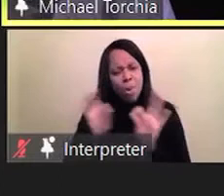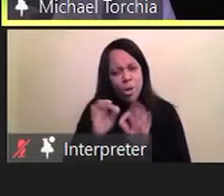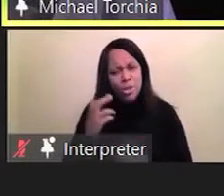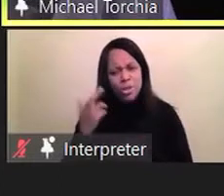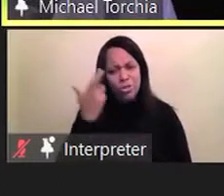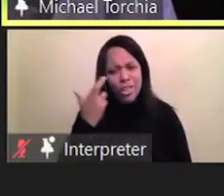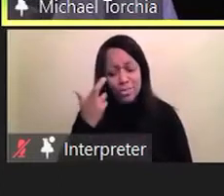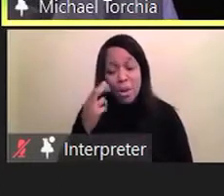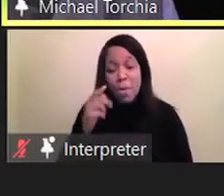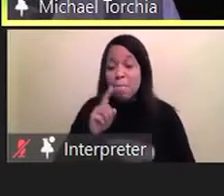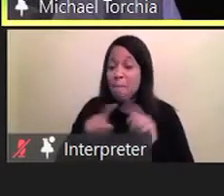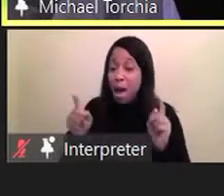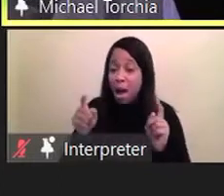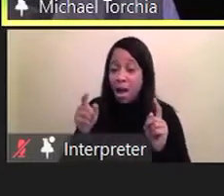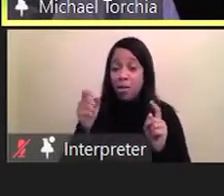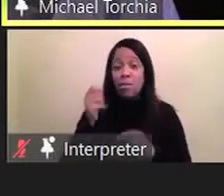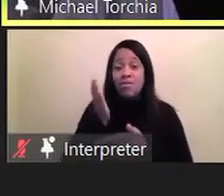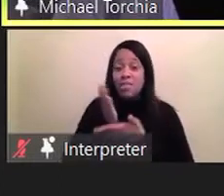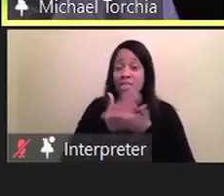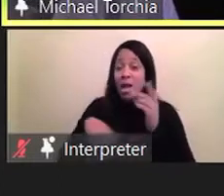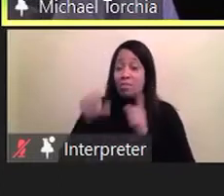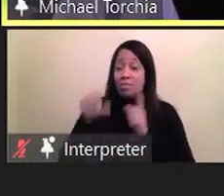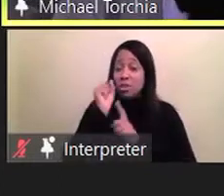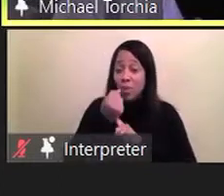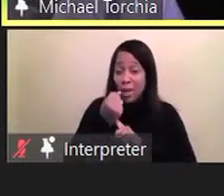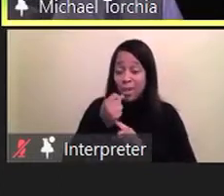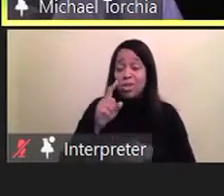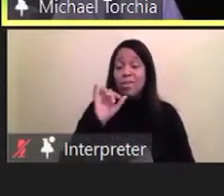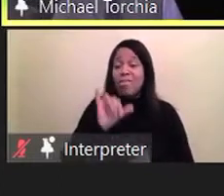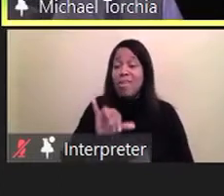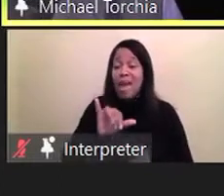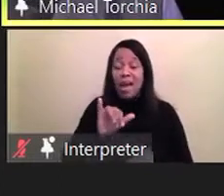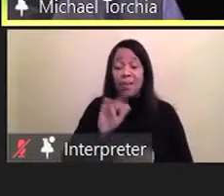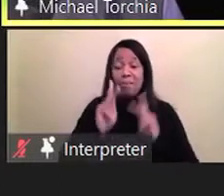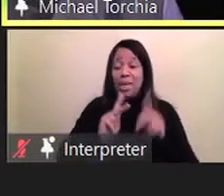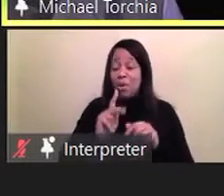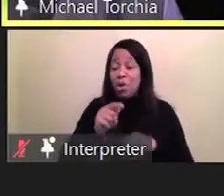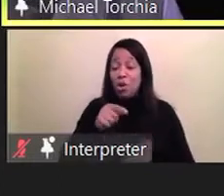people have been terminated at age 59 if they're not able to find a job.